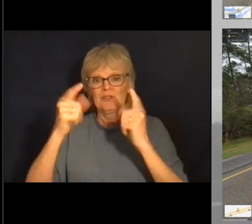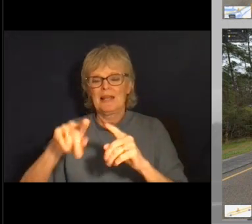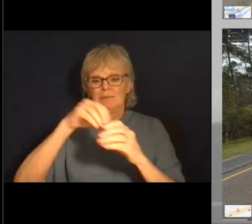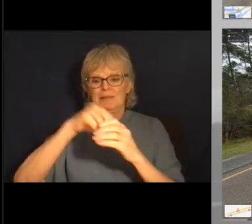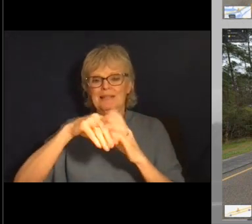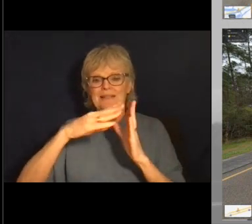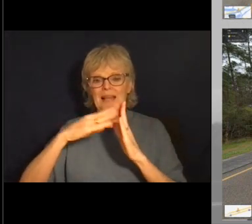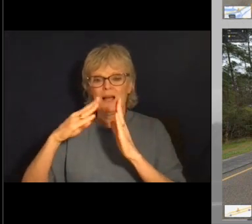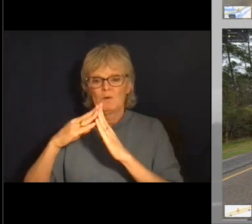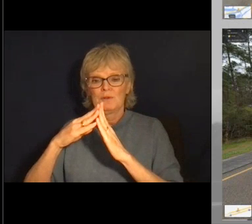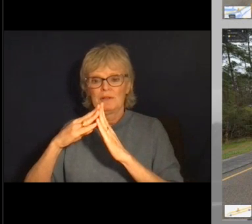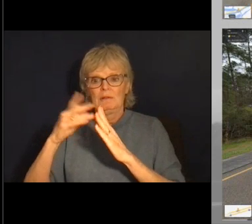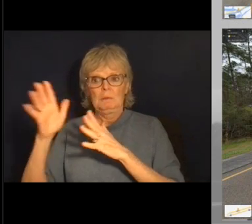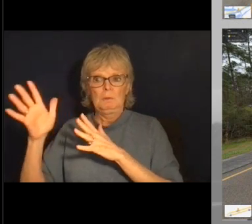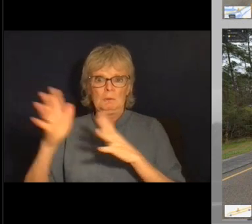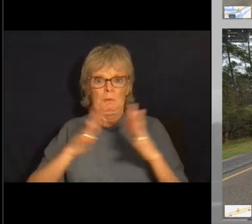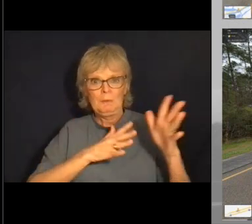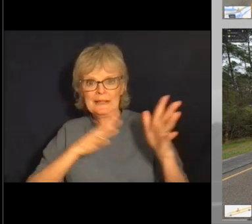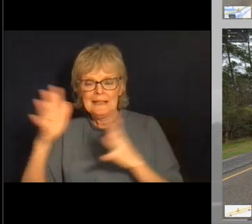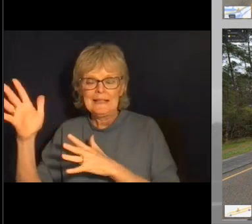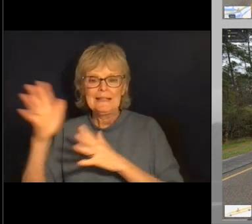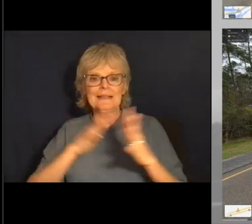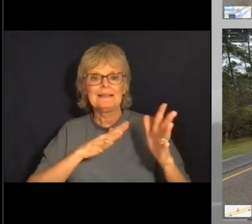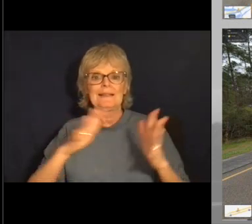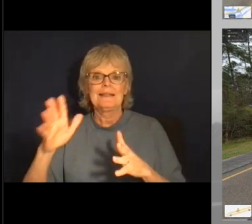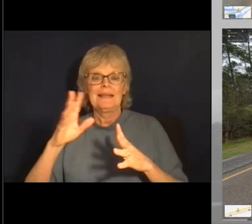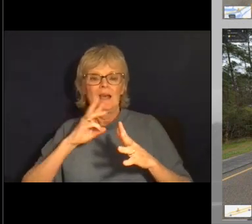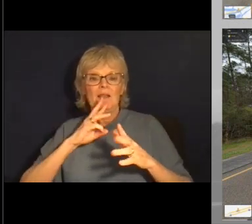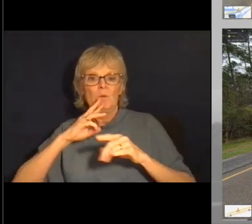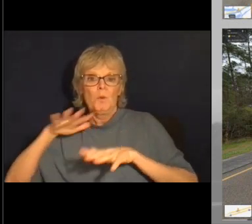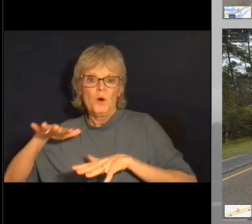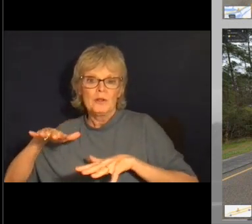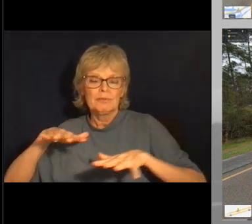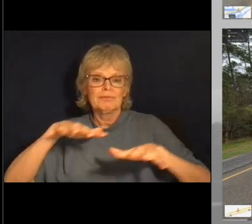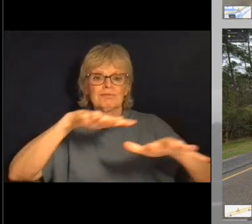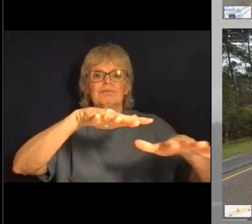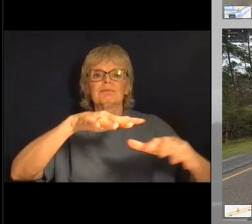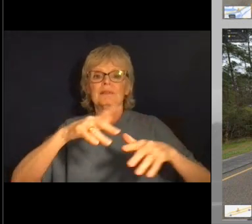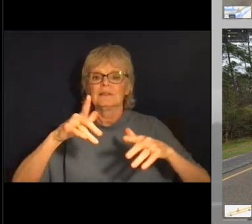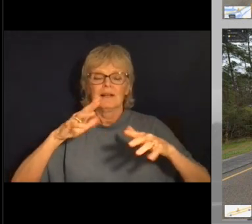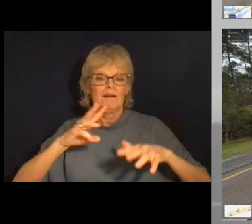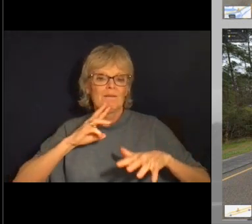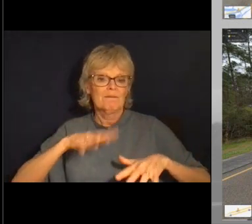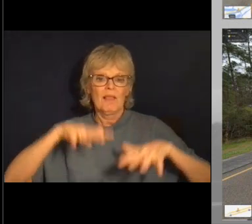Especially as the wind gets really high and that storm surge comes in or you have flooding and we don't want to be anywhere near that.